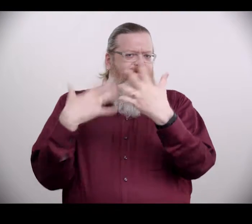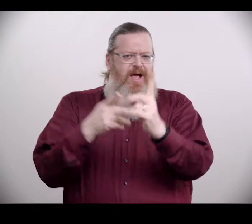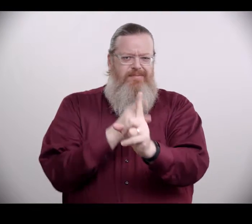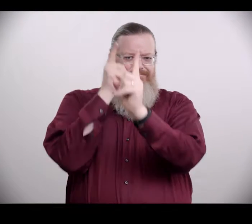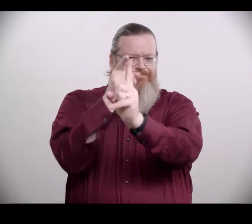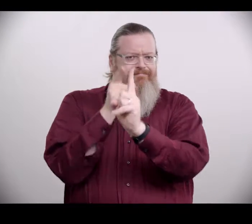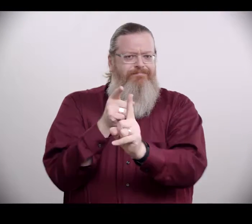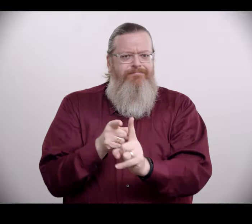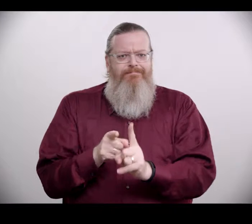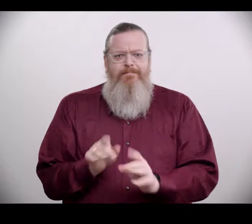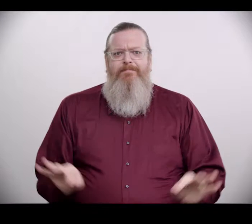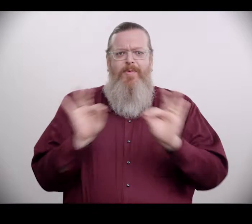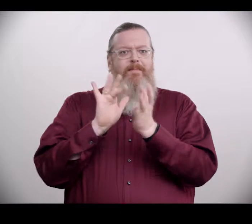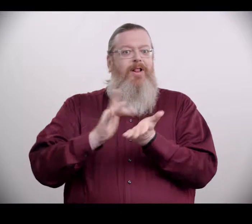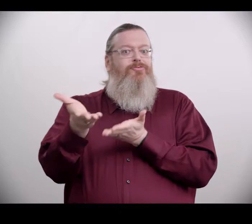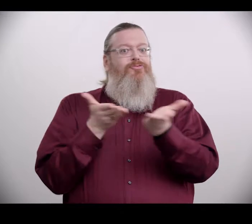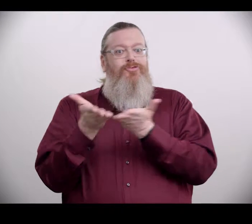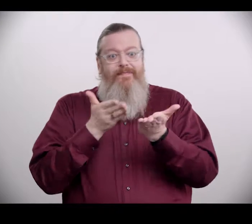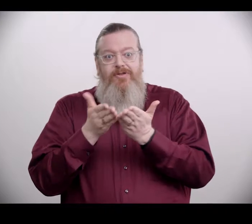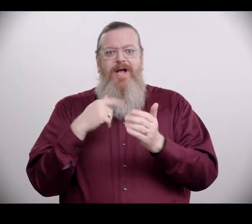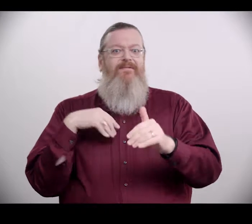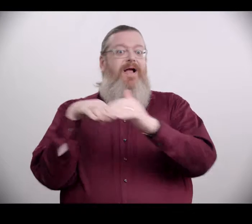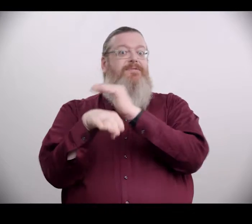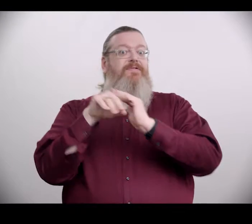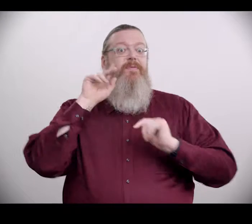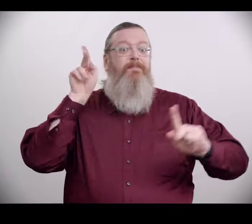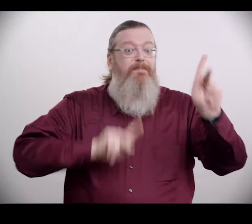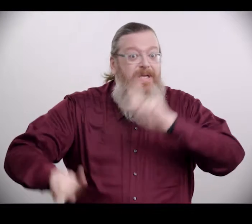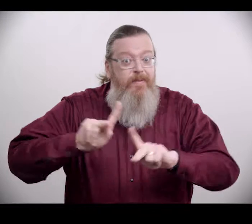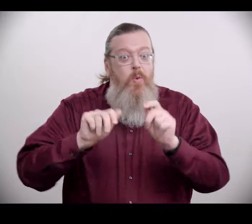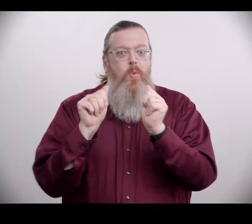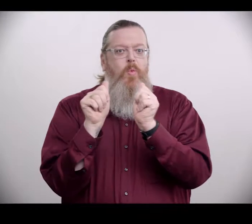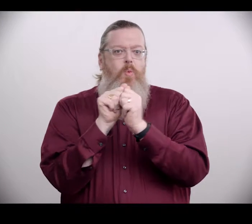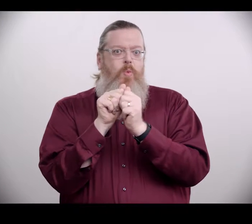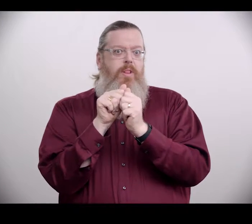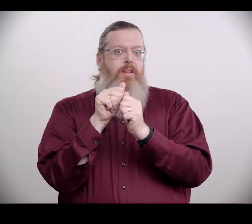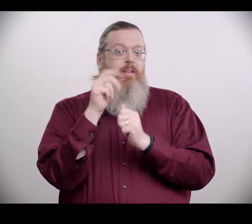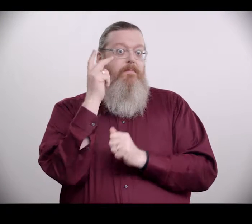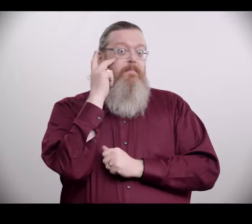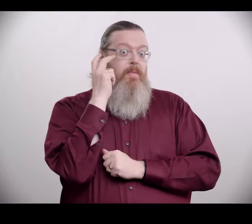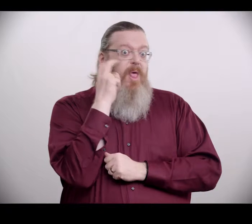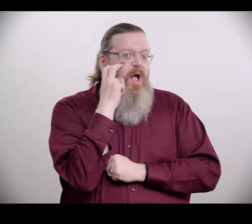Therefore we are only going to provide information on essential medical services that should